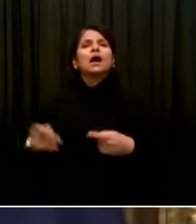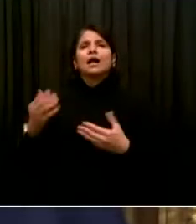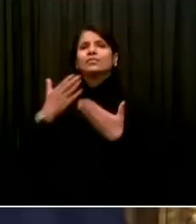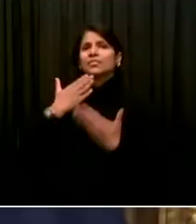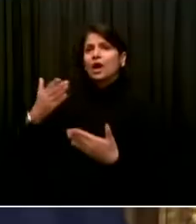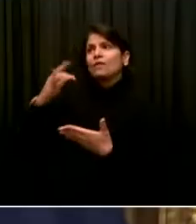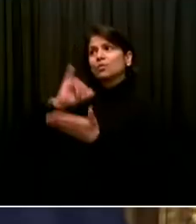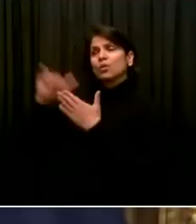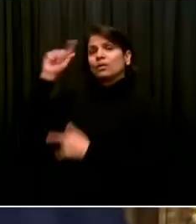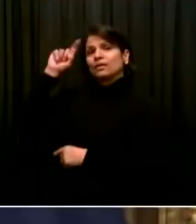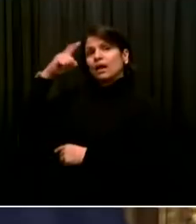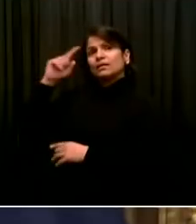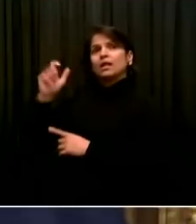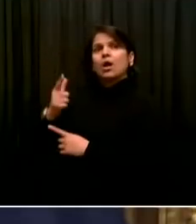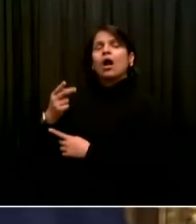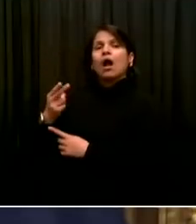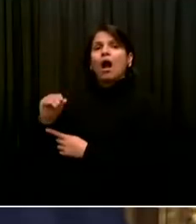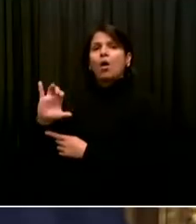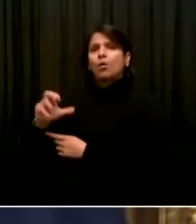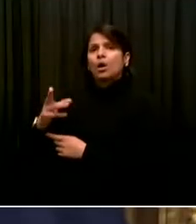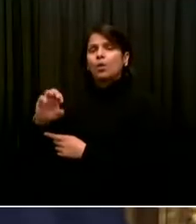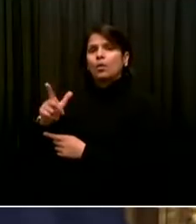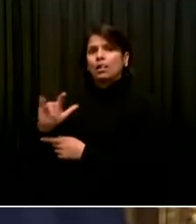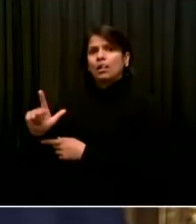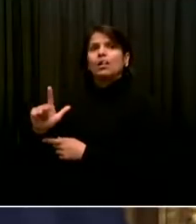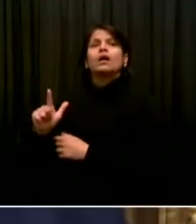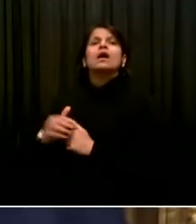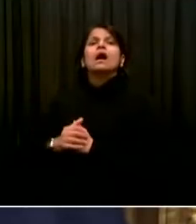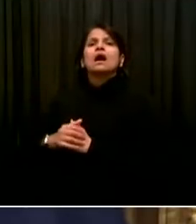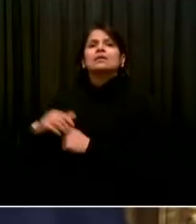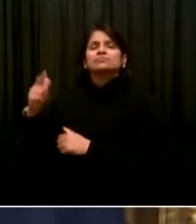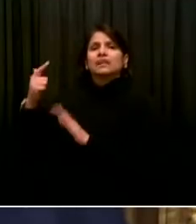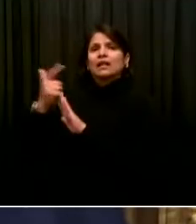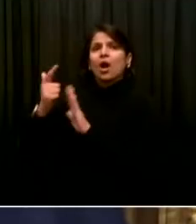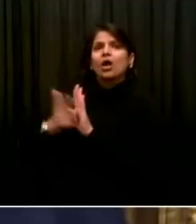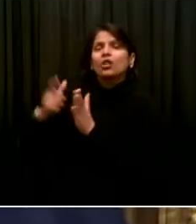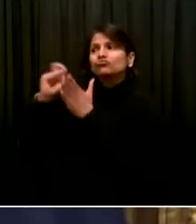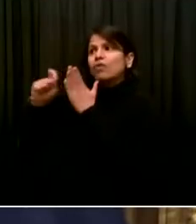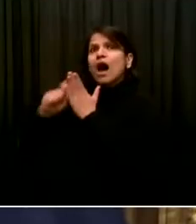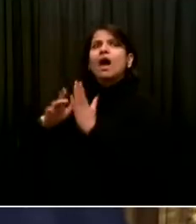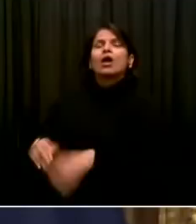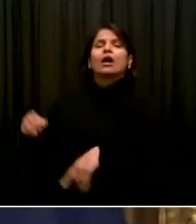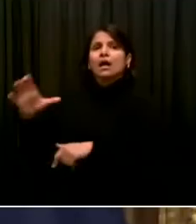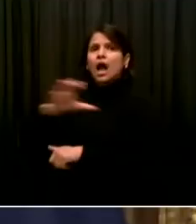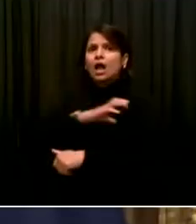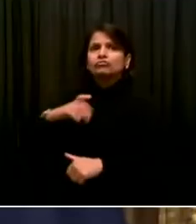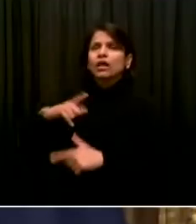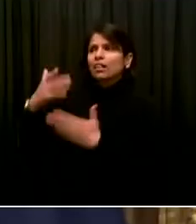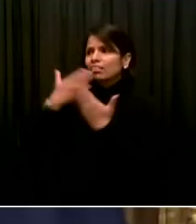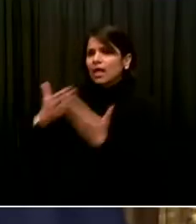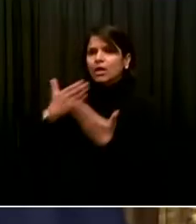I EXPRES SMY THANKS TO GOVERN HOCHUL AND THE ENTIRE NEW YORK LAWMAKERS FOR